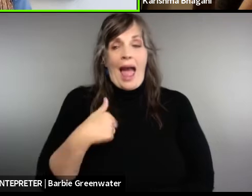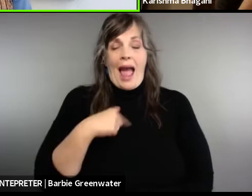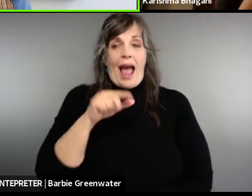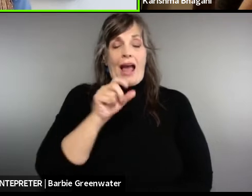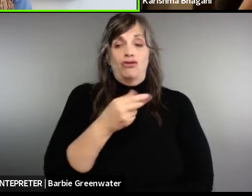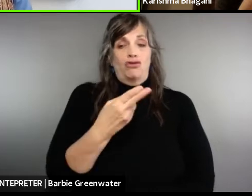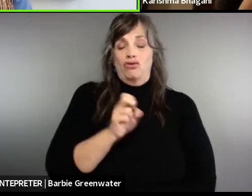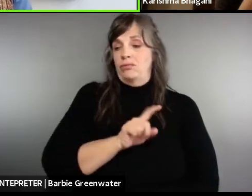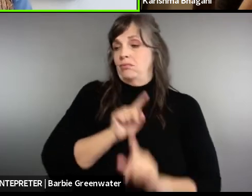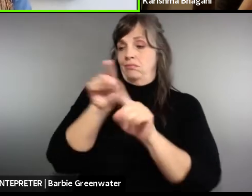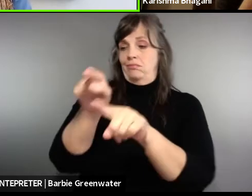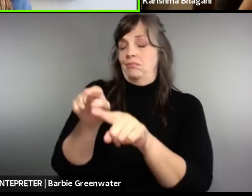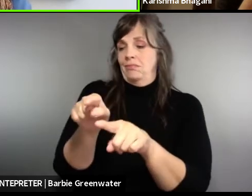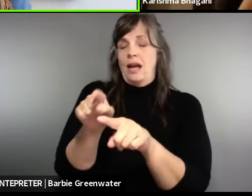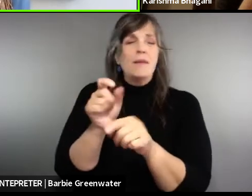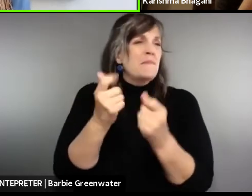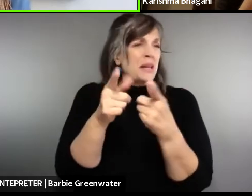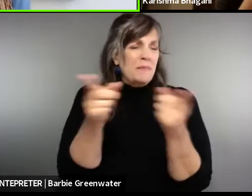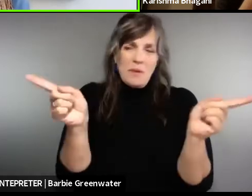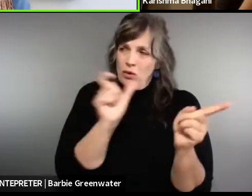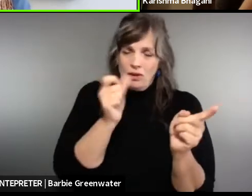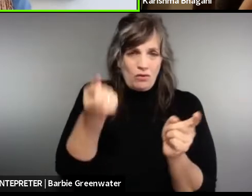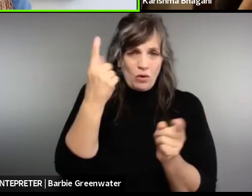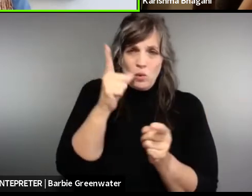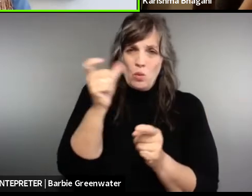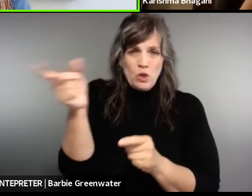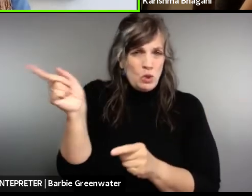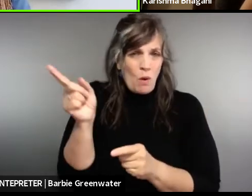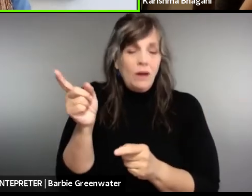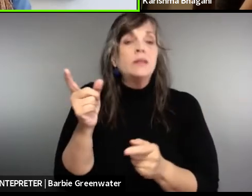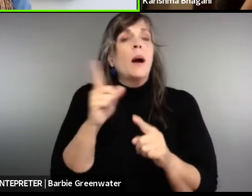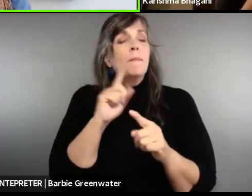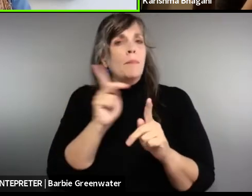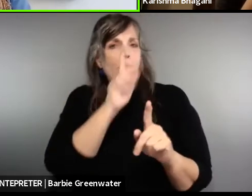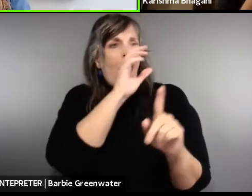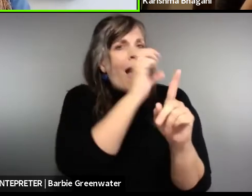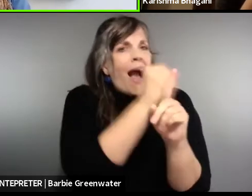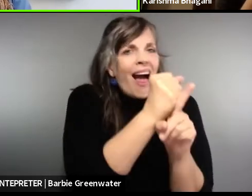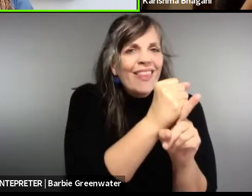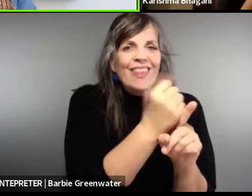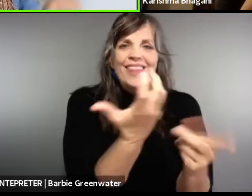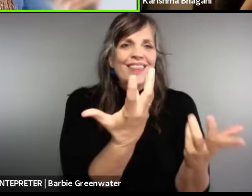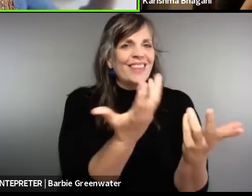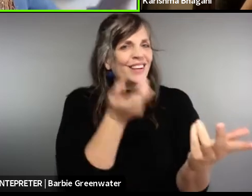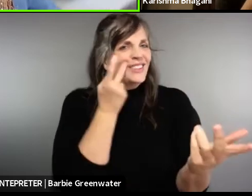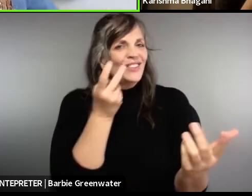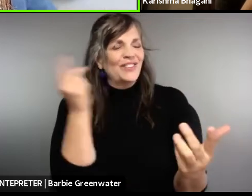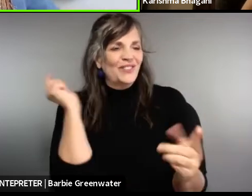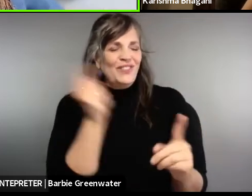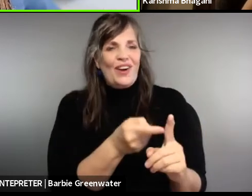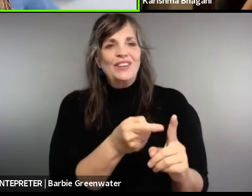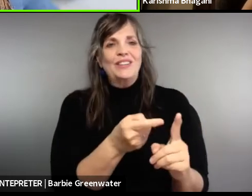Lots of people didn't know who she was but then people just liked her and gravitated towards her. And I saw that she was given some of the younger women